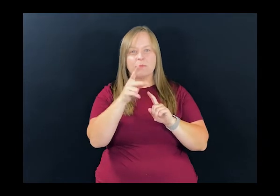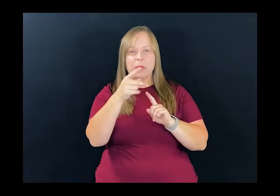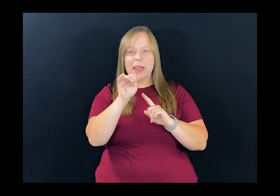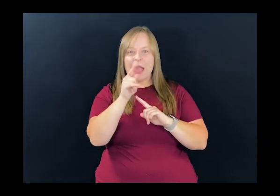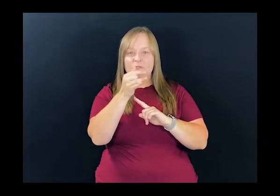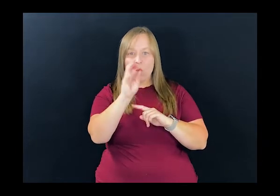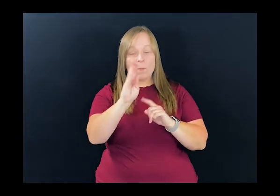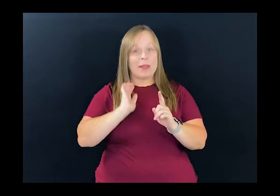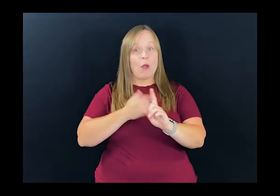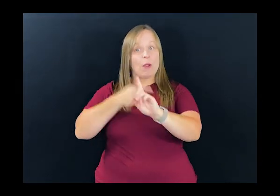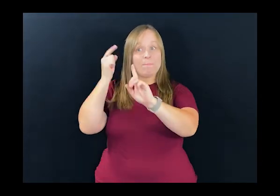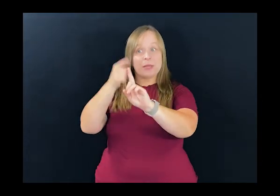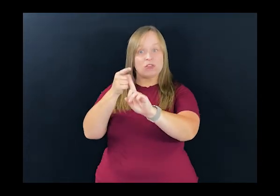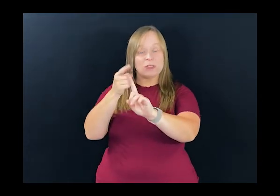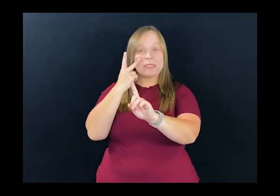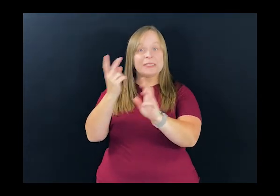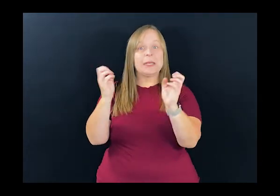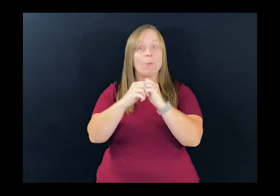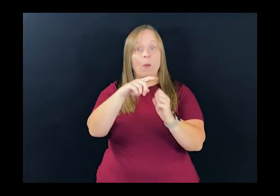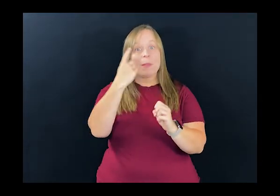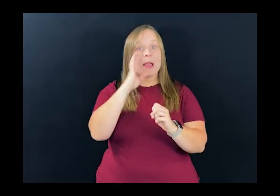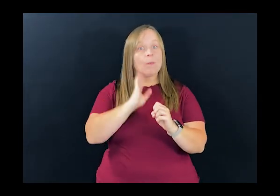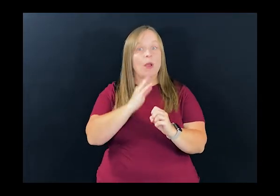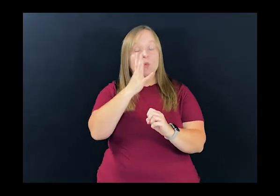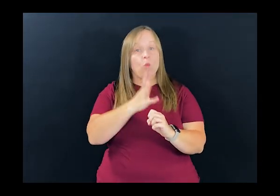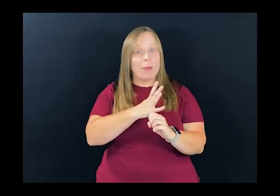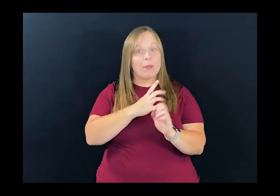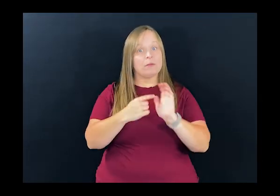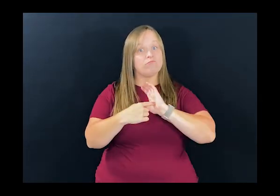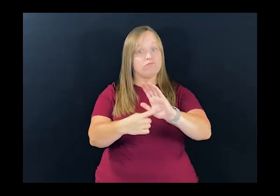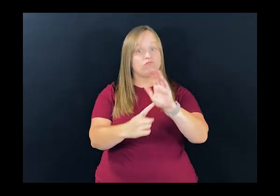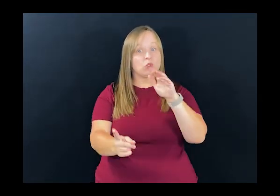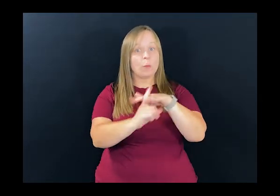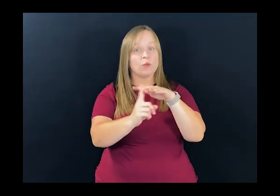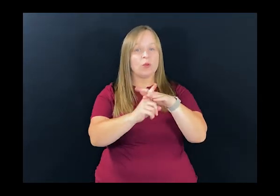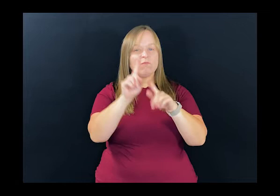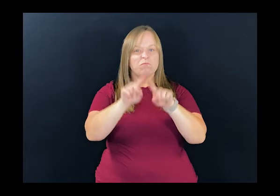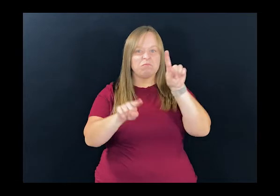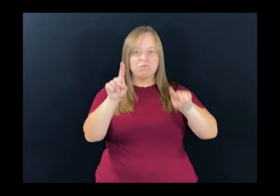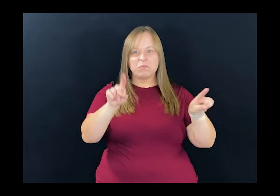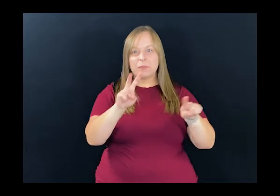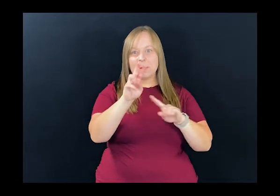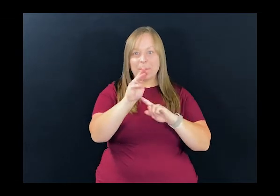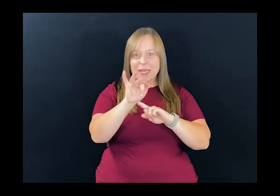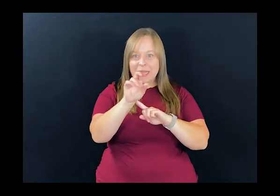So our vision is to see more black and brown women represented throughout mass media.